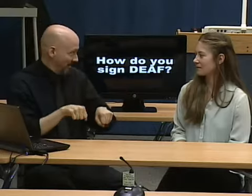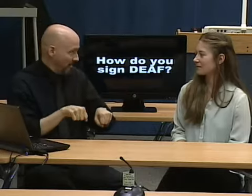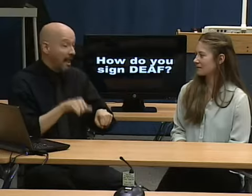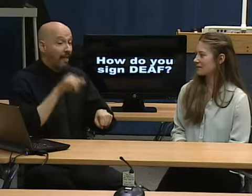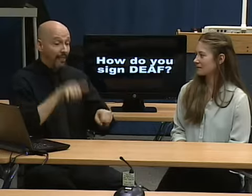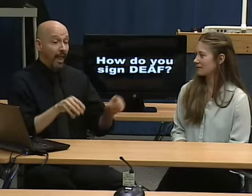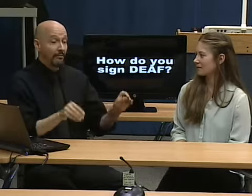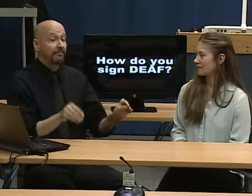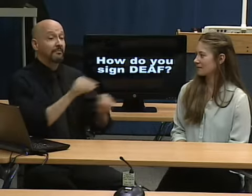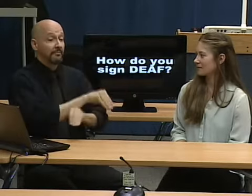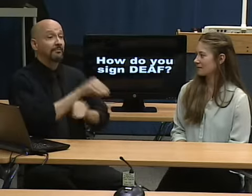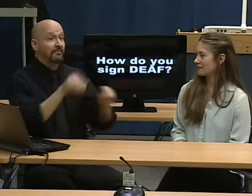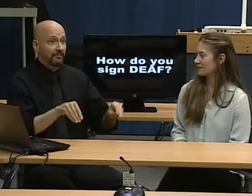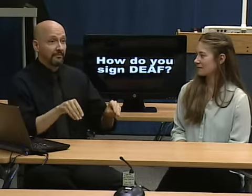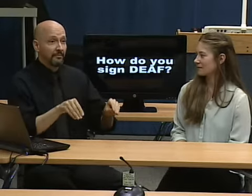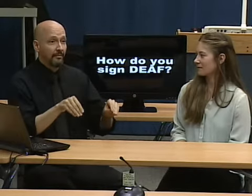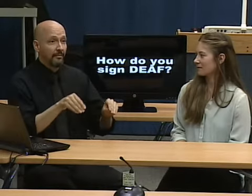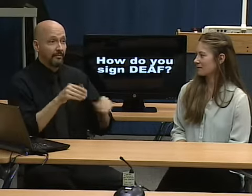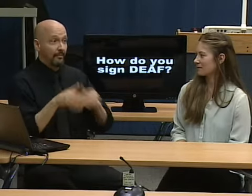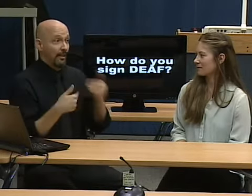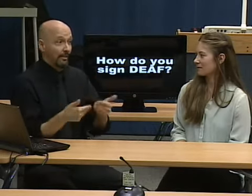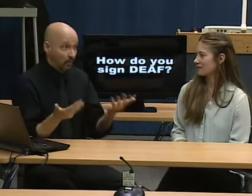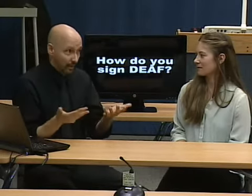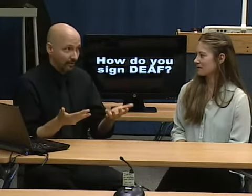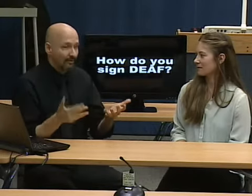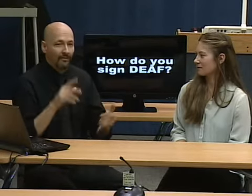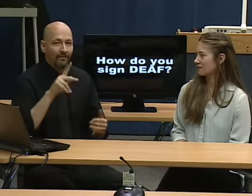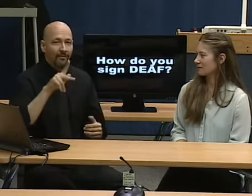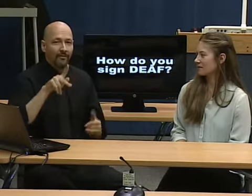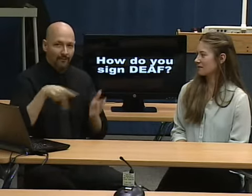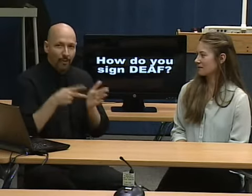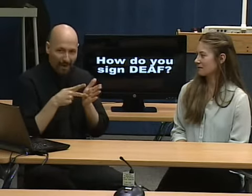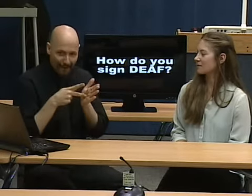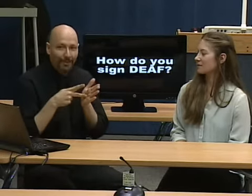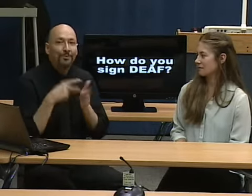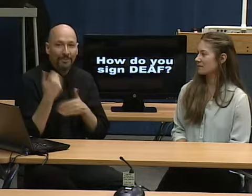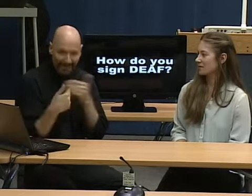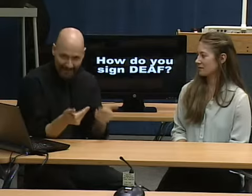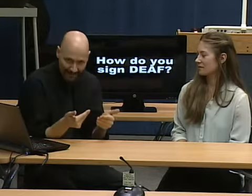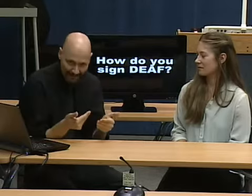That switching of movement is what kind of process? It's a Phonological Process.